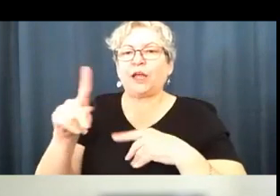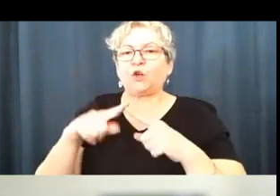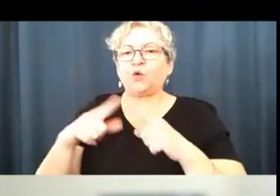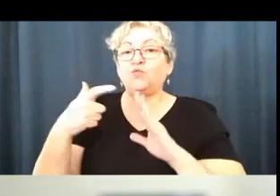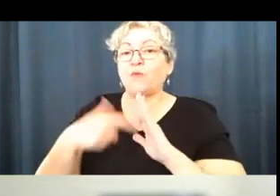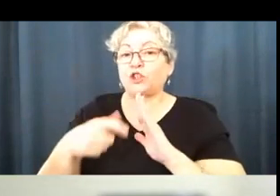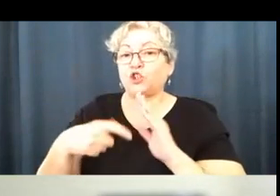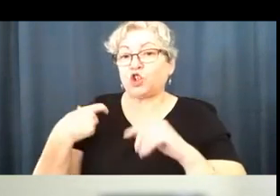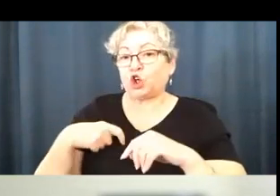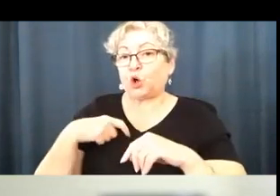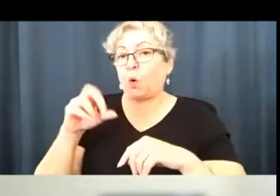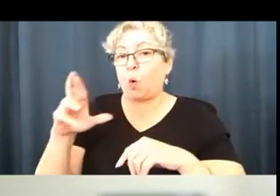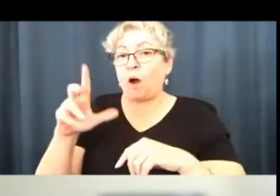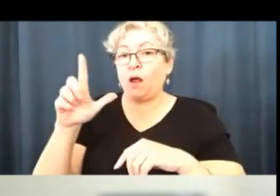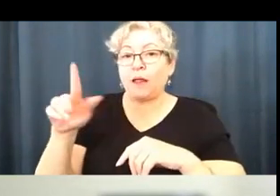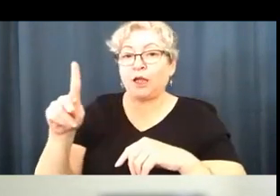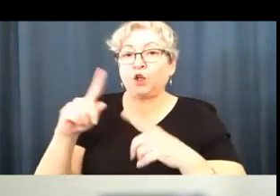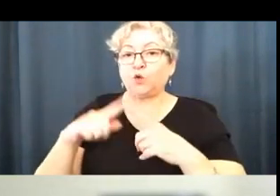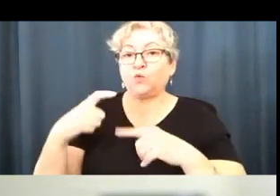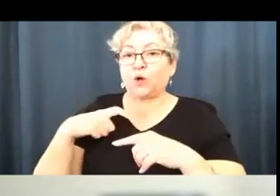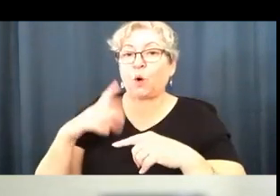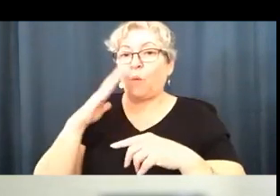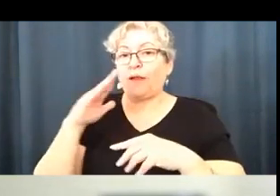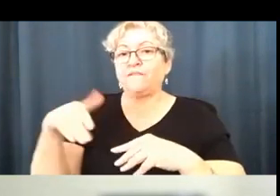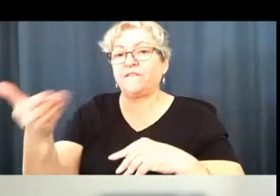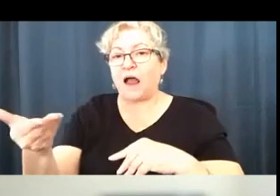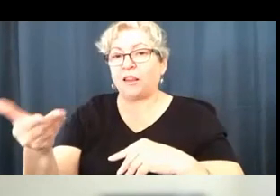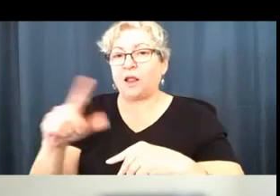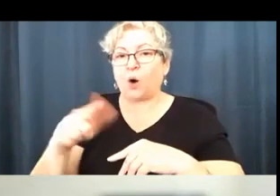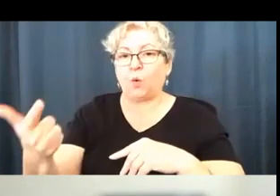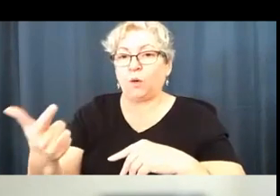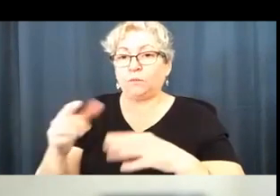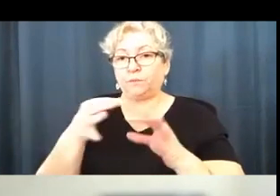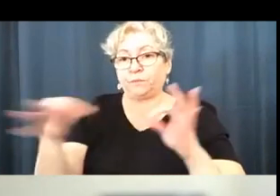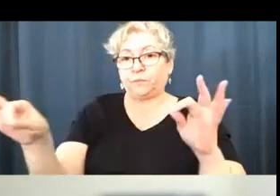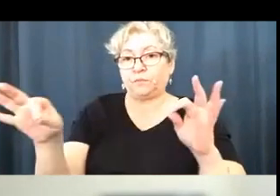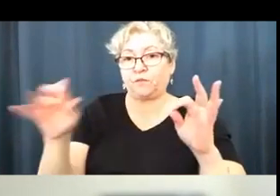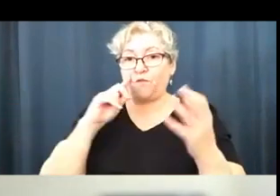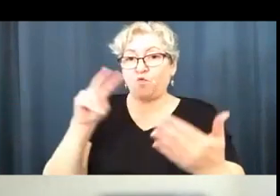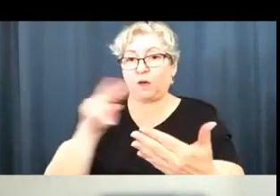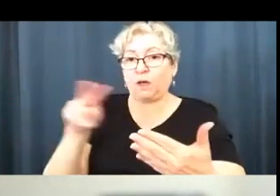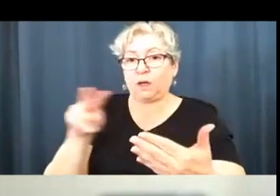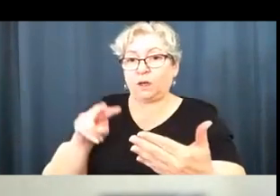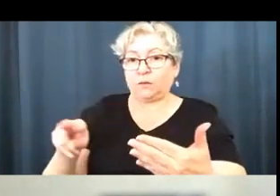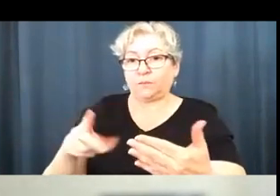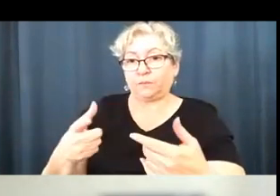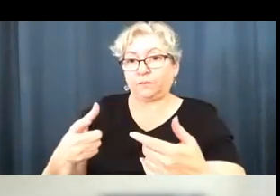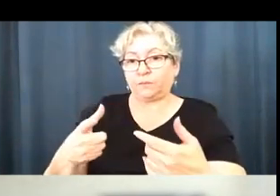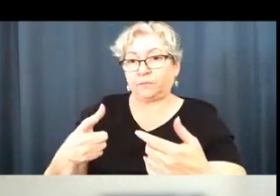or the link to register will follow. How's that for screen reader? That's a follow-up to that question.